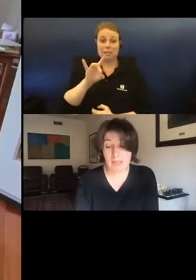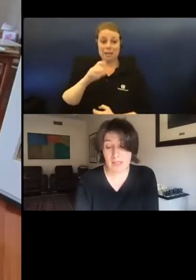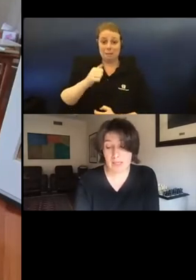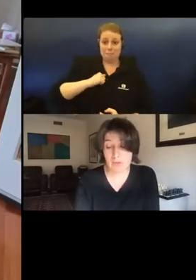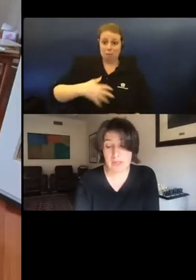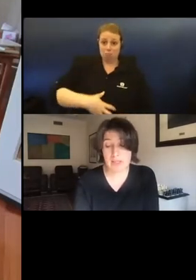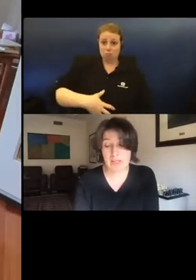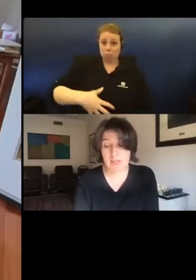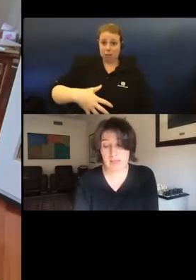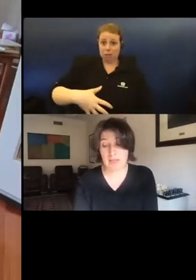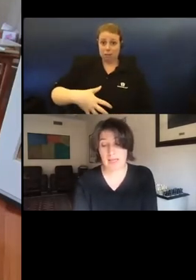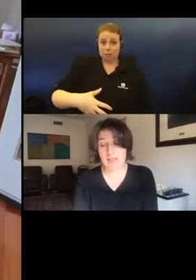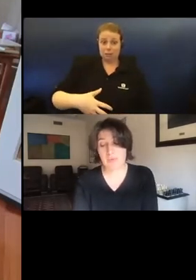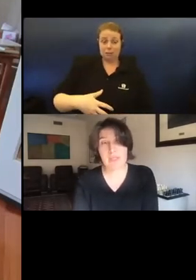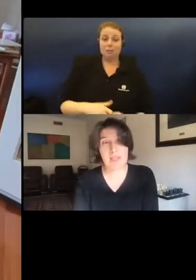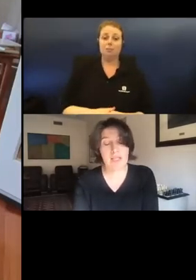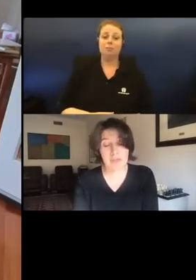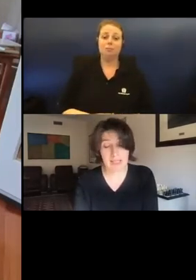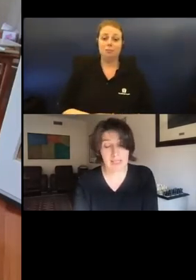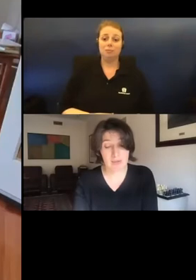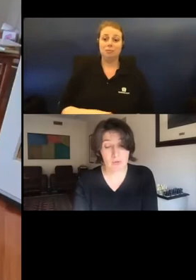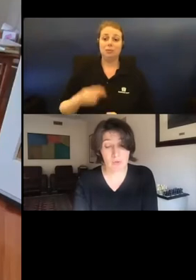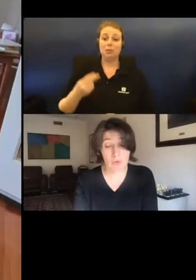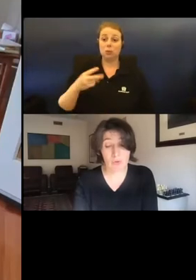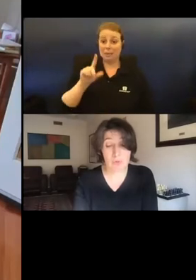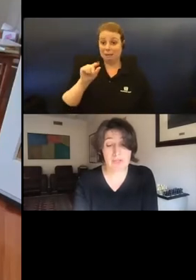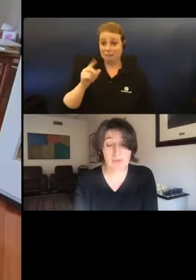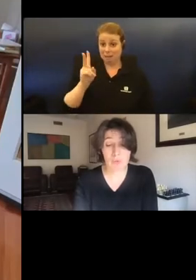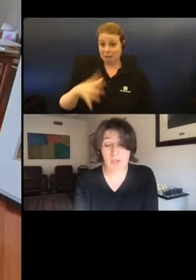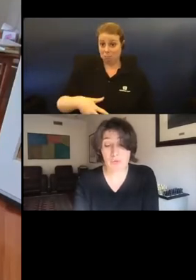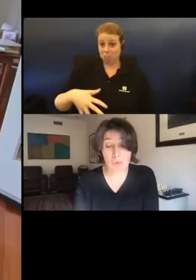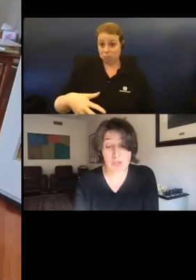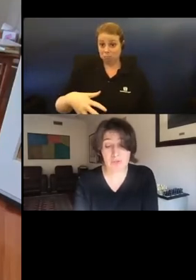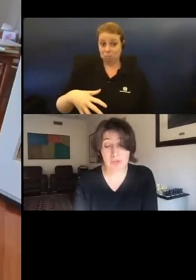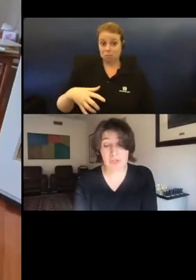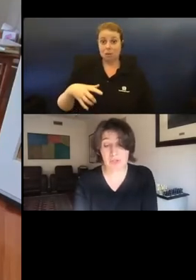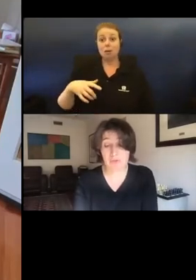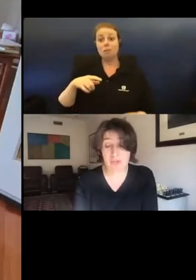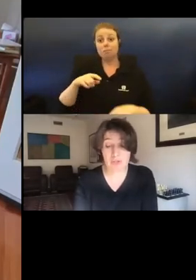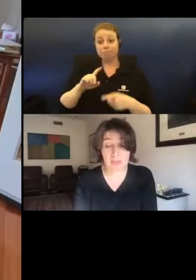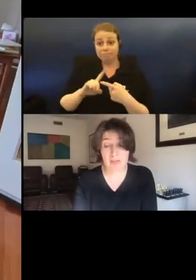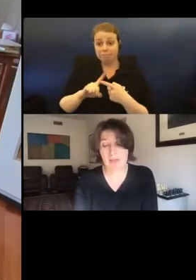in 2010 and in 2011 again although i was still working on book illustration in retrospect